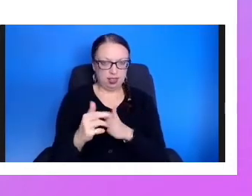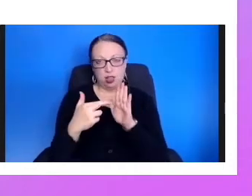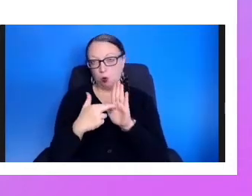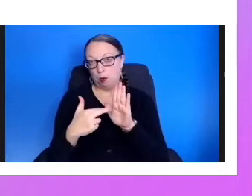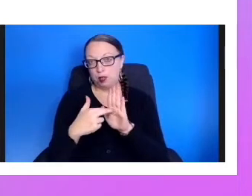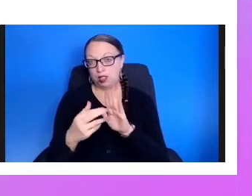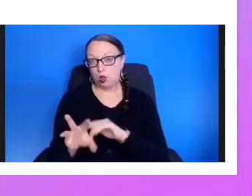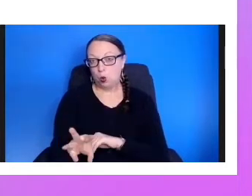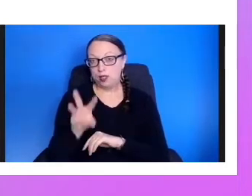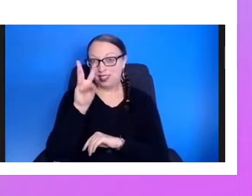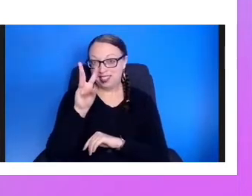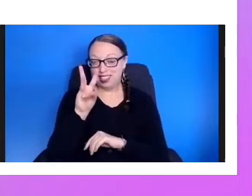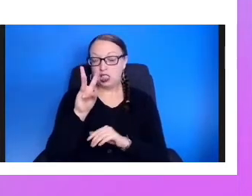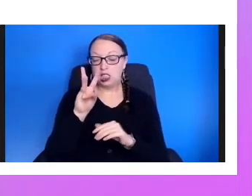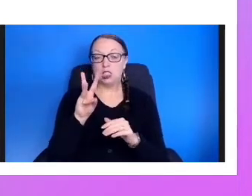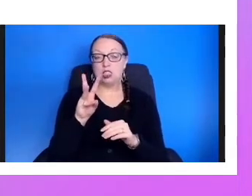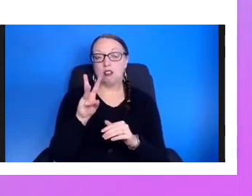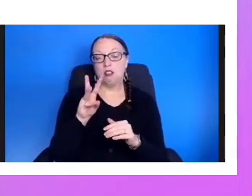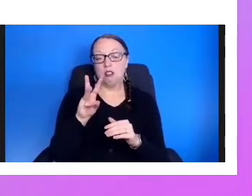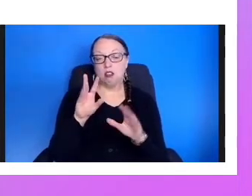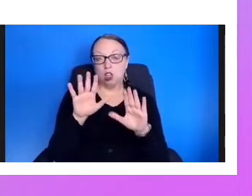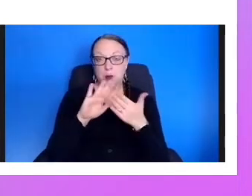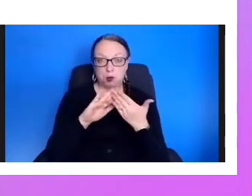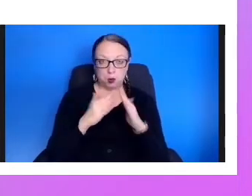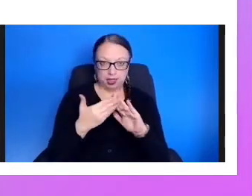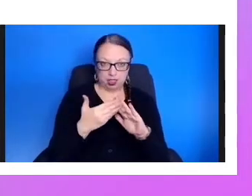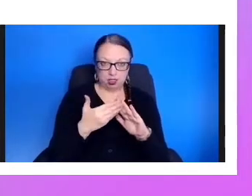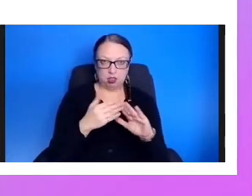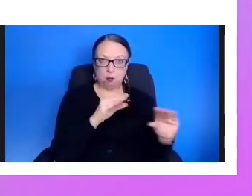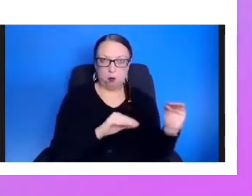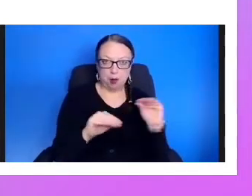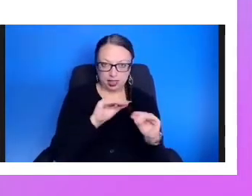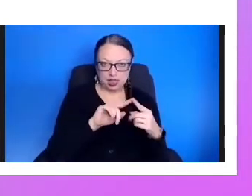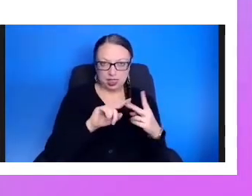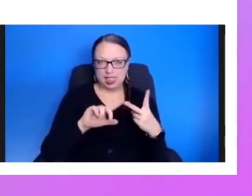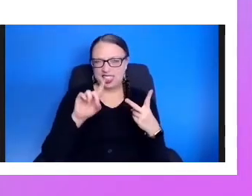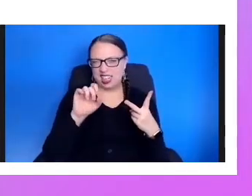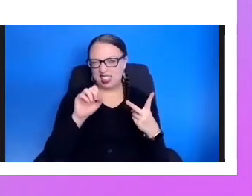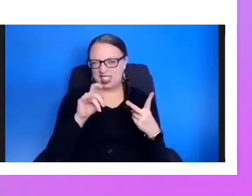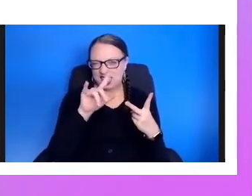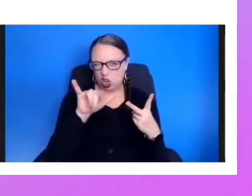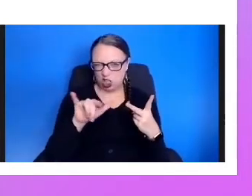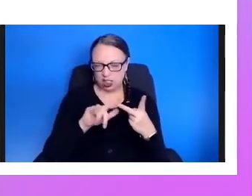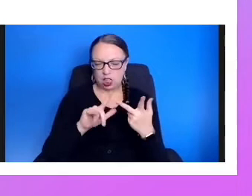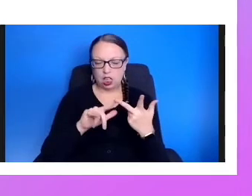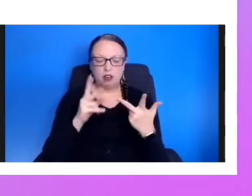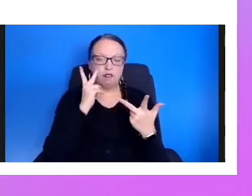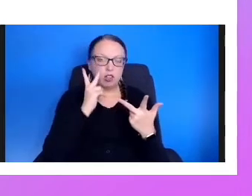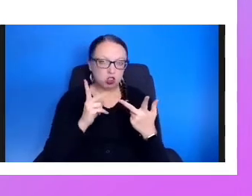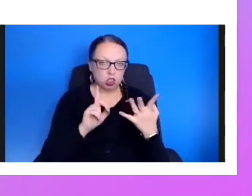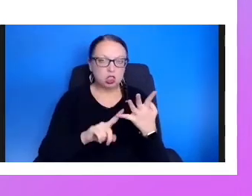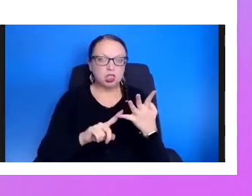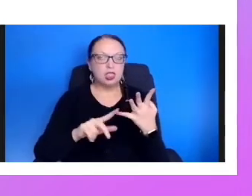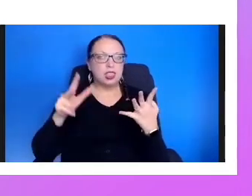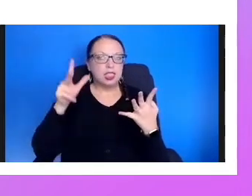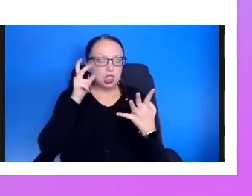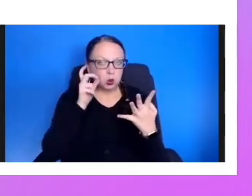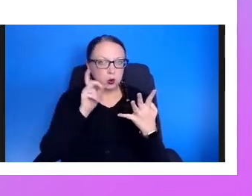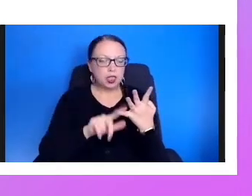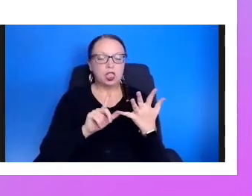and those are mobility dexterity, vision, hearing, neurodiversity as I just spoke about, fluctuating conditions,